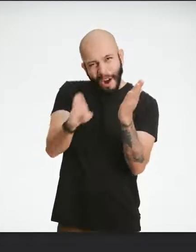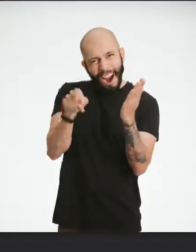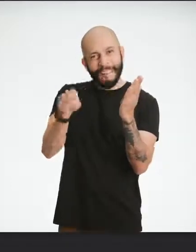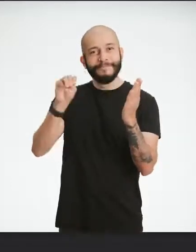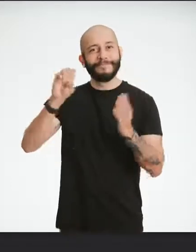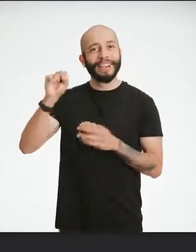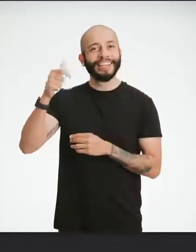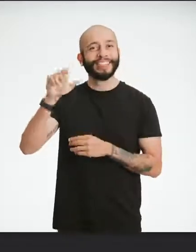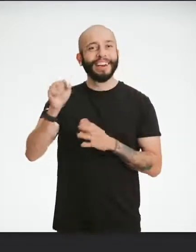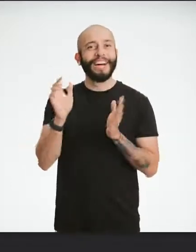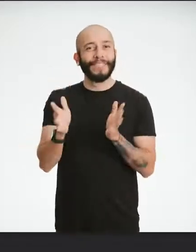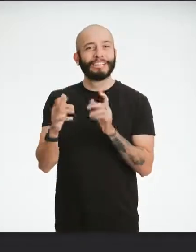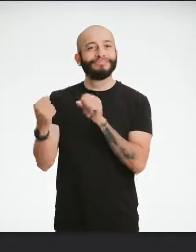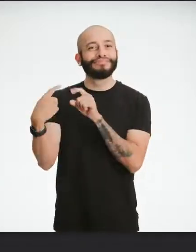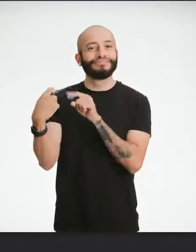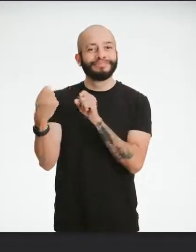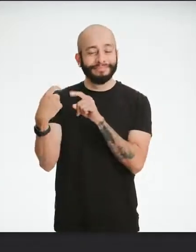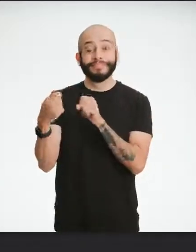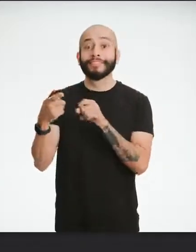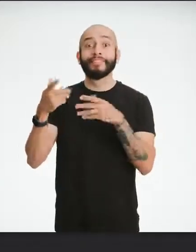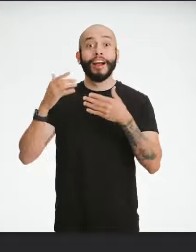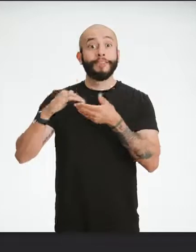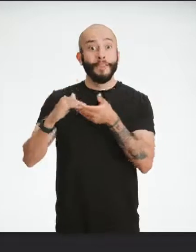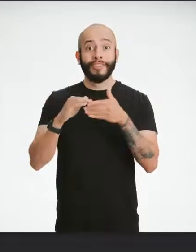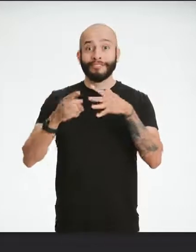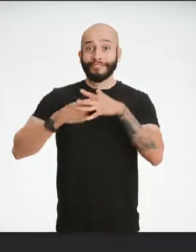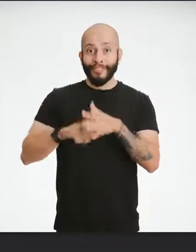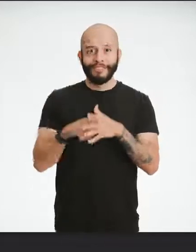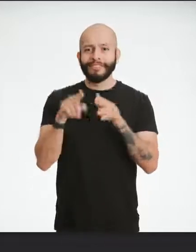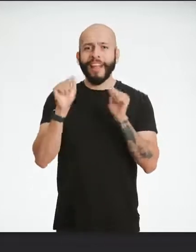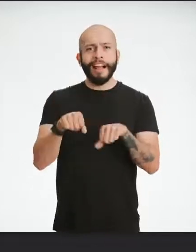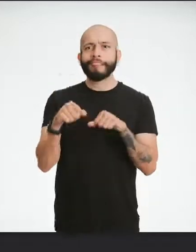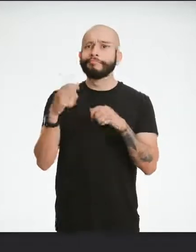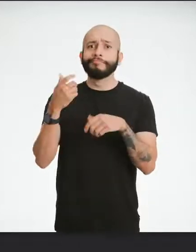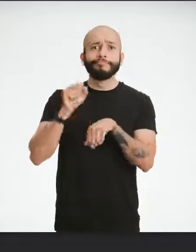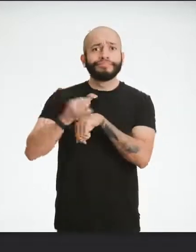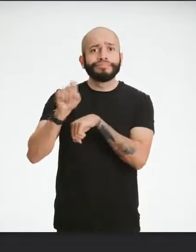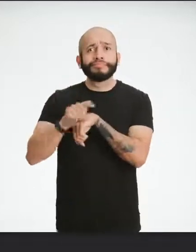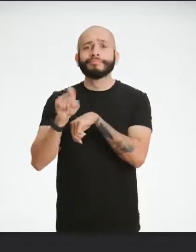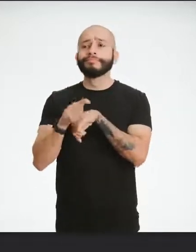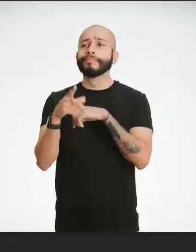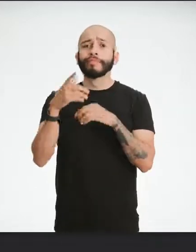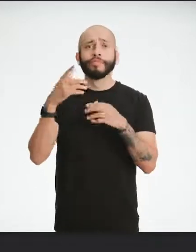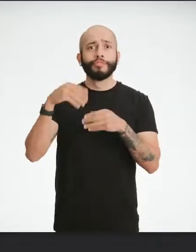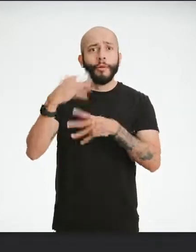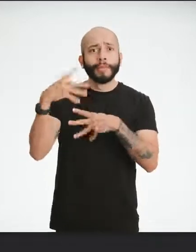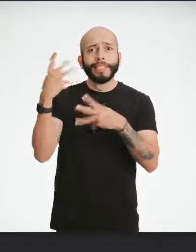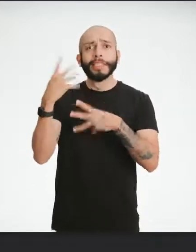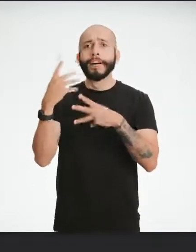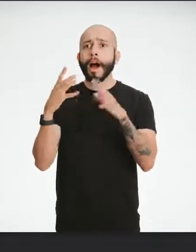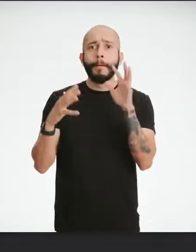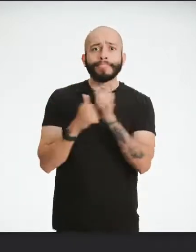And once the conversation is started, you can even post notices about content updates right to the Messages conversation.